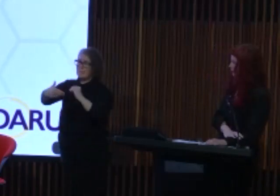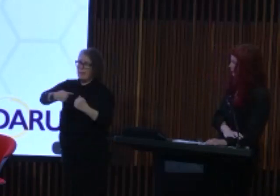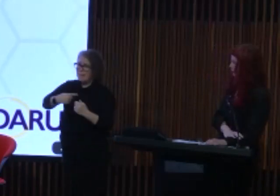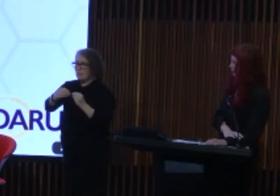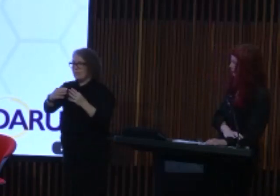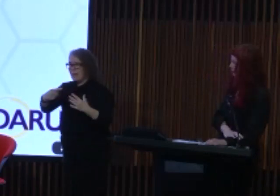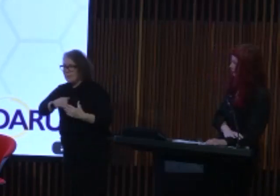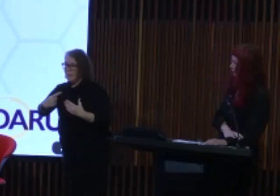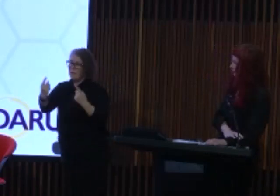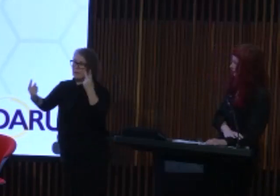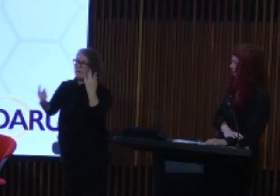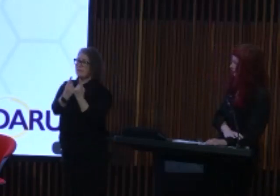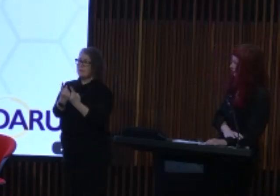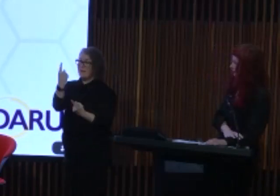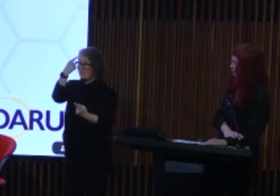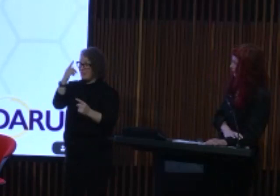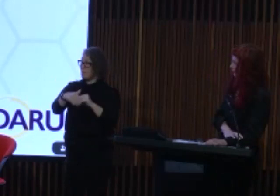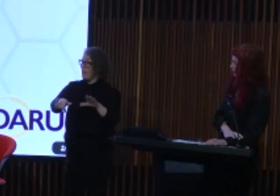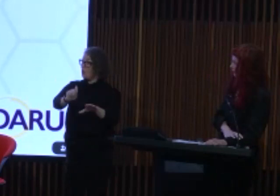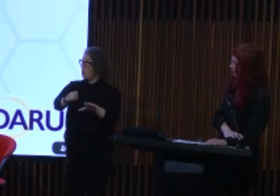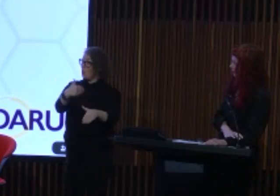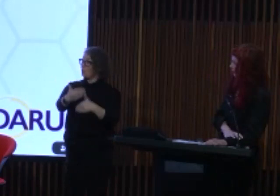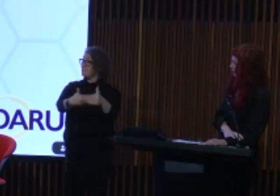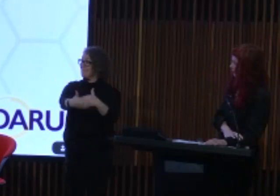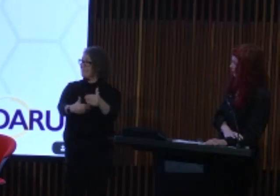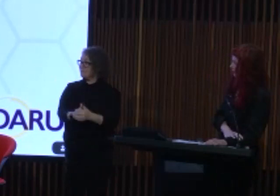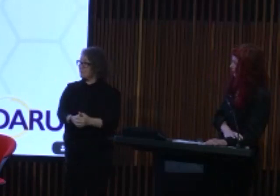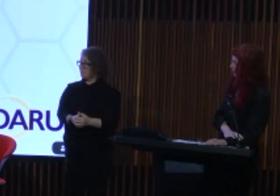process. But if you think about court proceedings, I've sat supporting people with disabilities